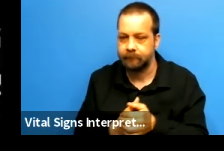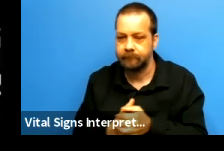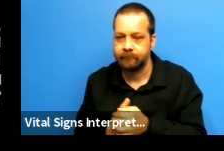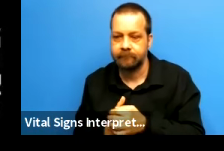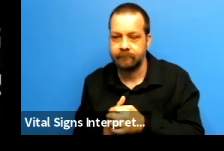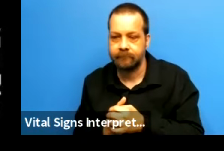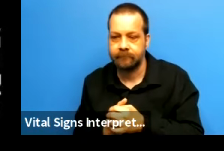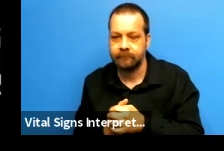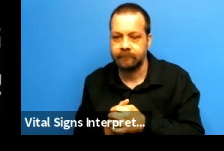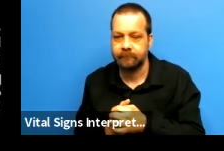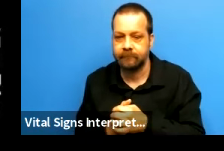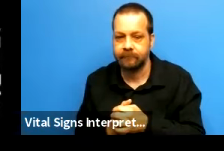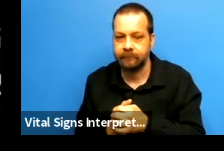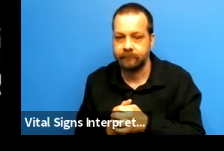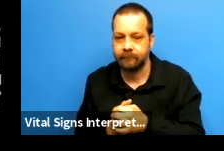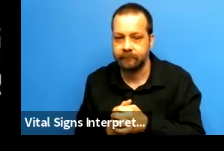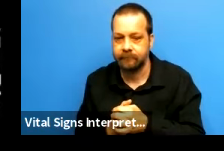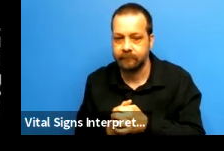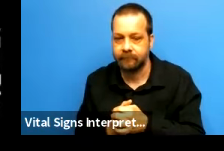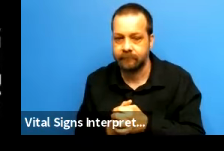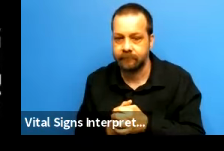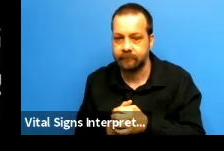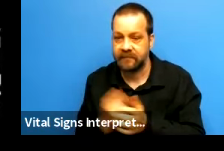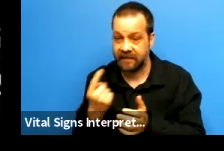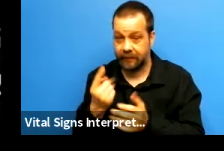A couple key considerations before reopening.